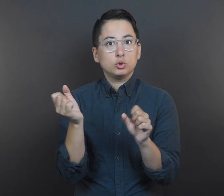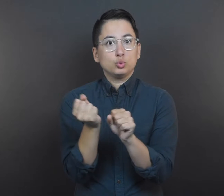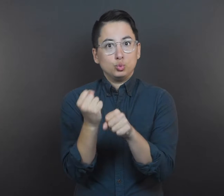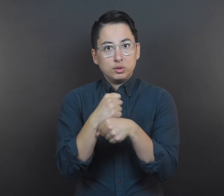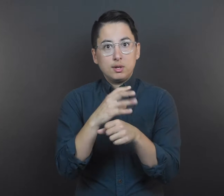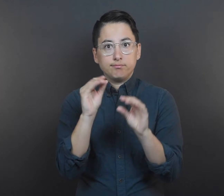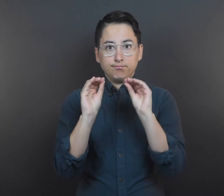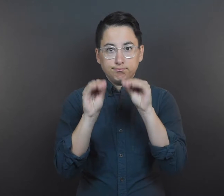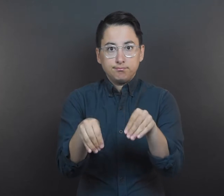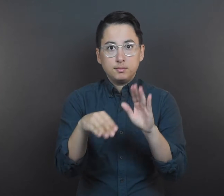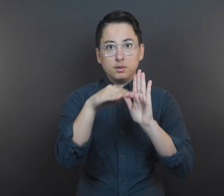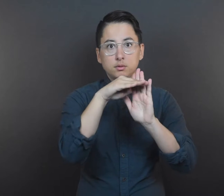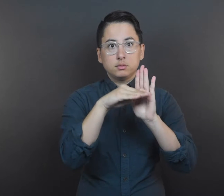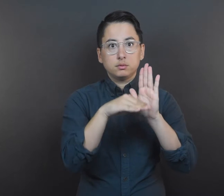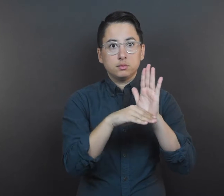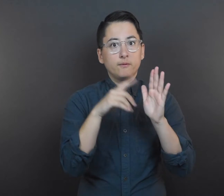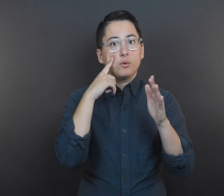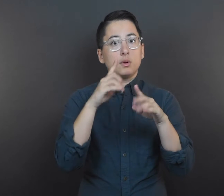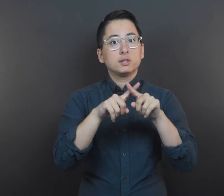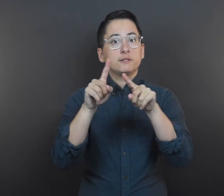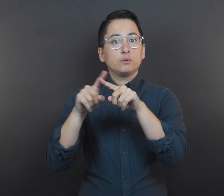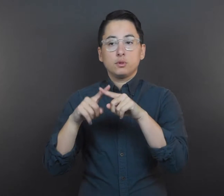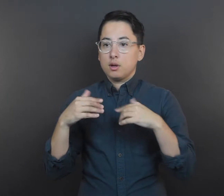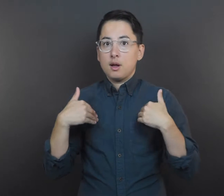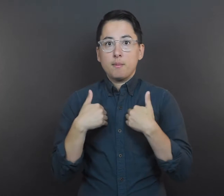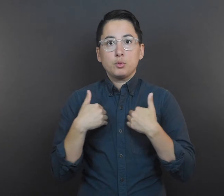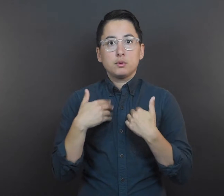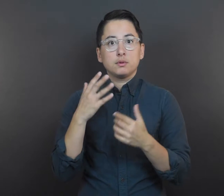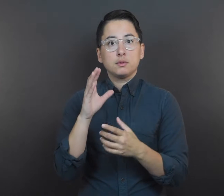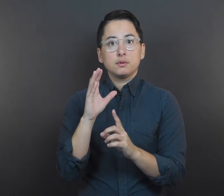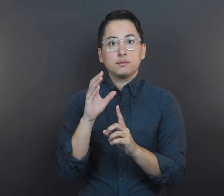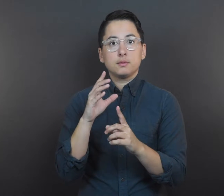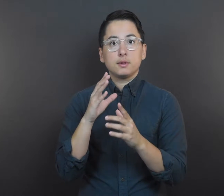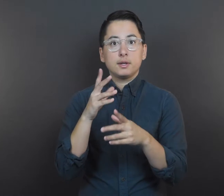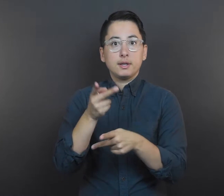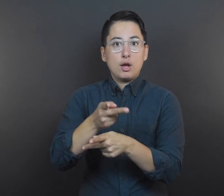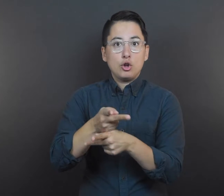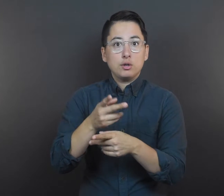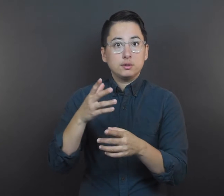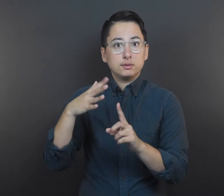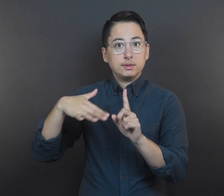Her work has led to creating and implementing guidance for different animal care settings,